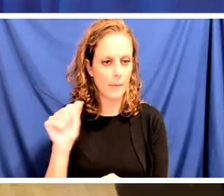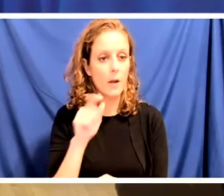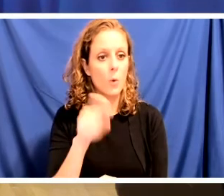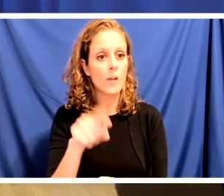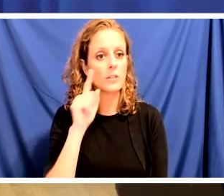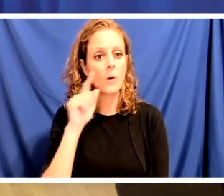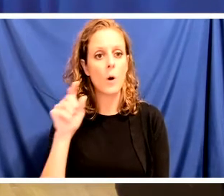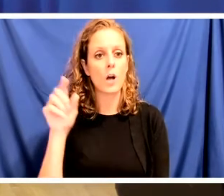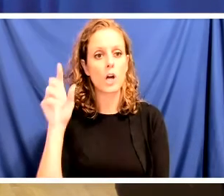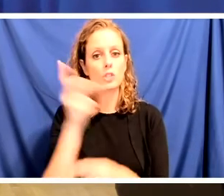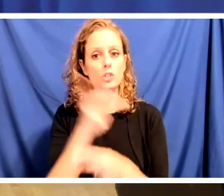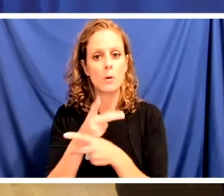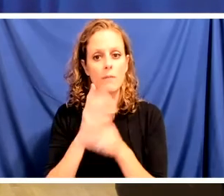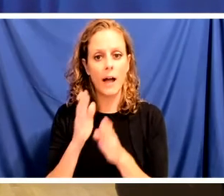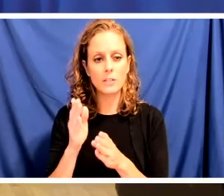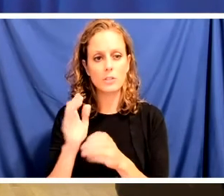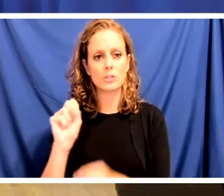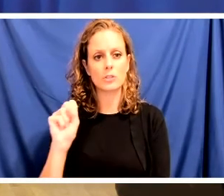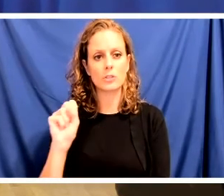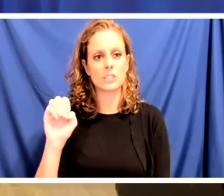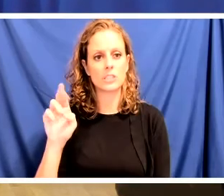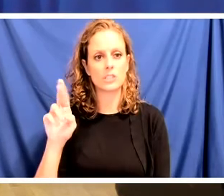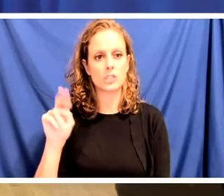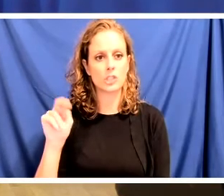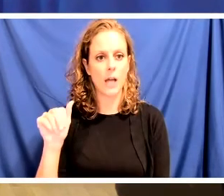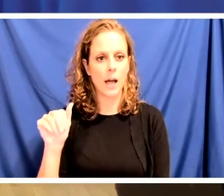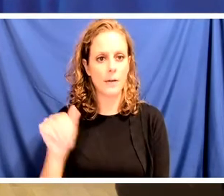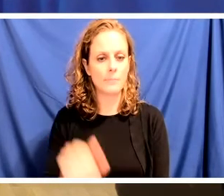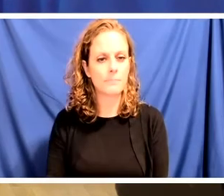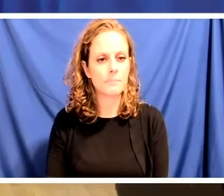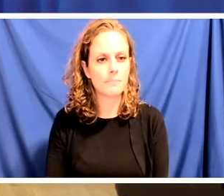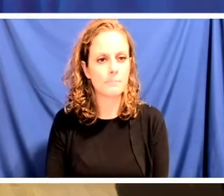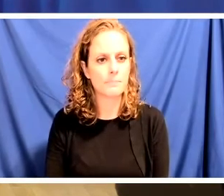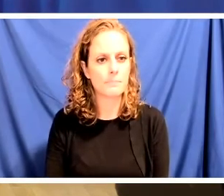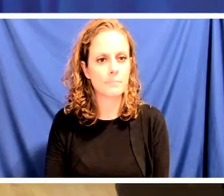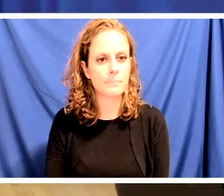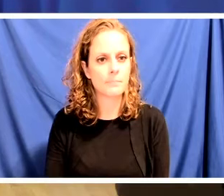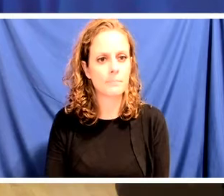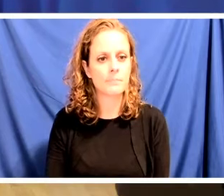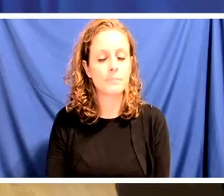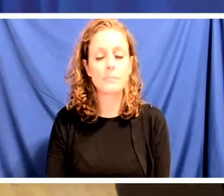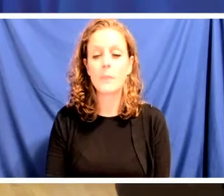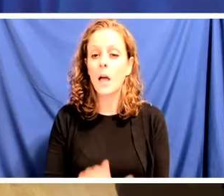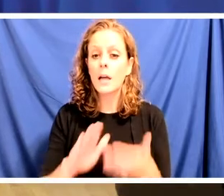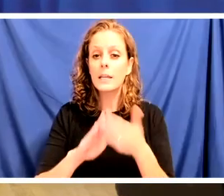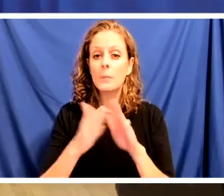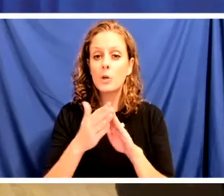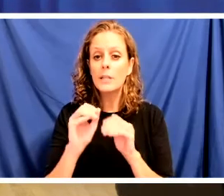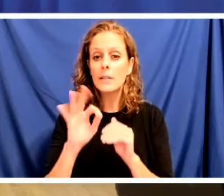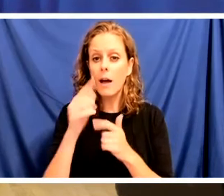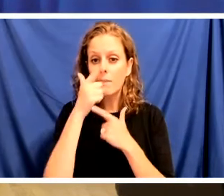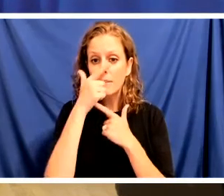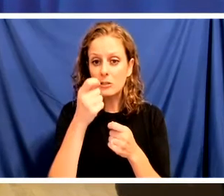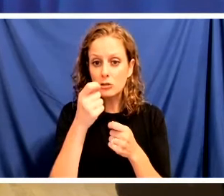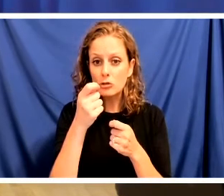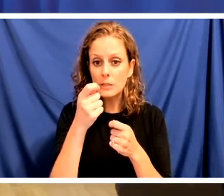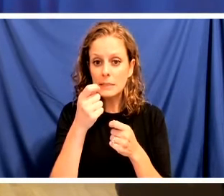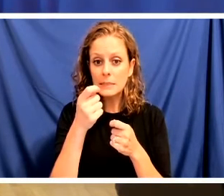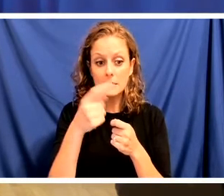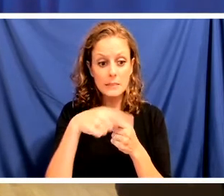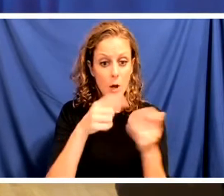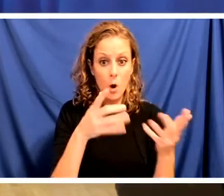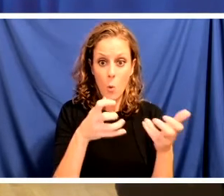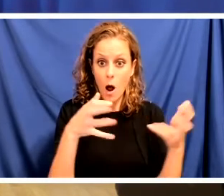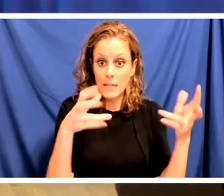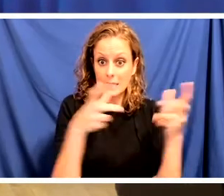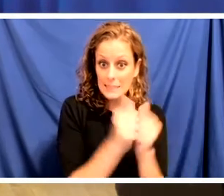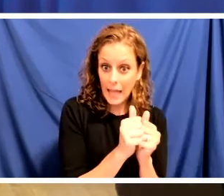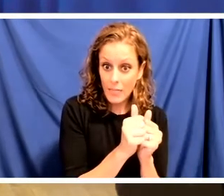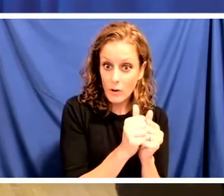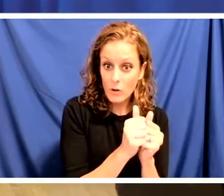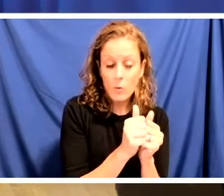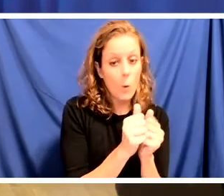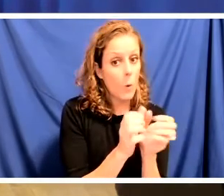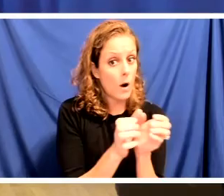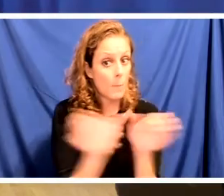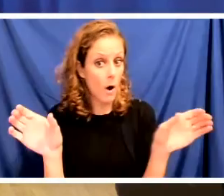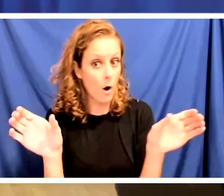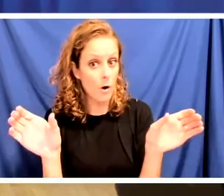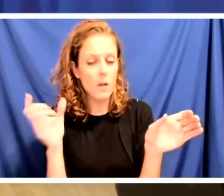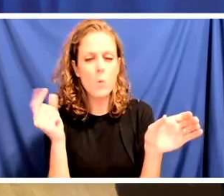What are some reasons communities of interest may want to be kept together or split apart, what is the impact of having a say in where these lines are drawn.